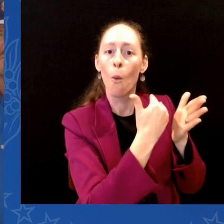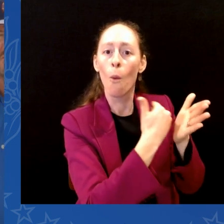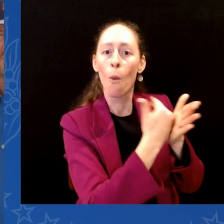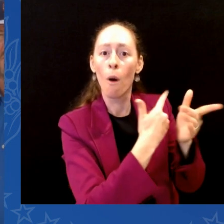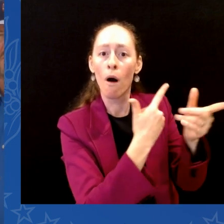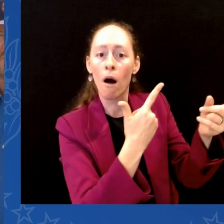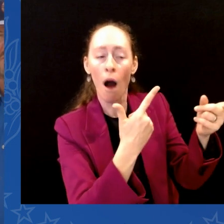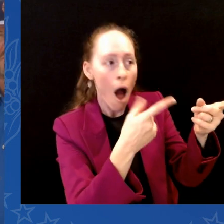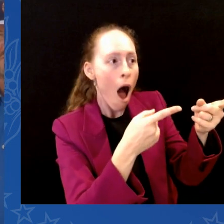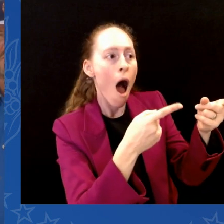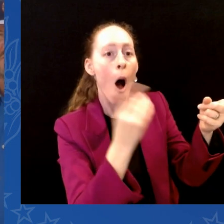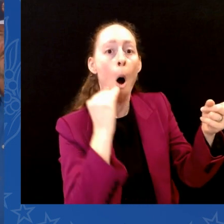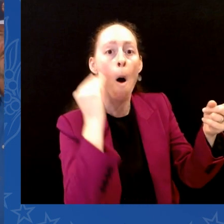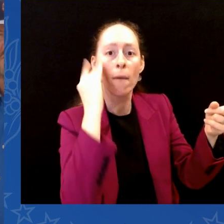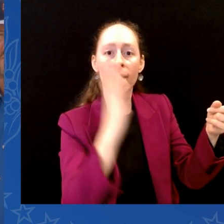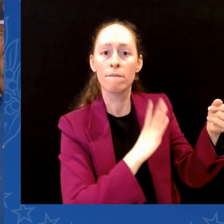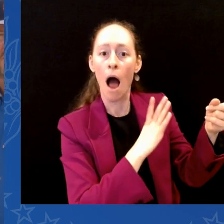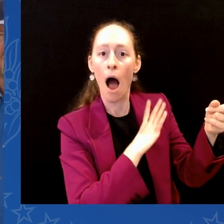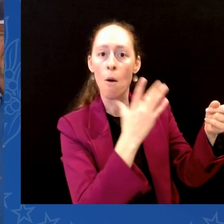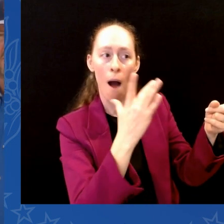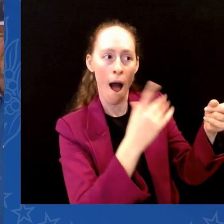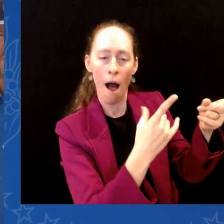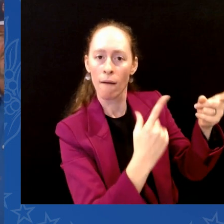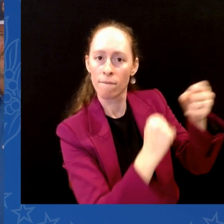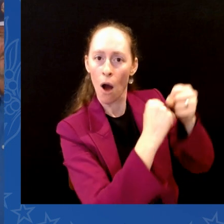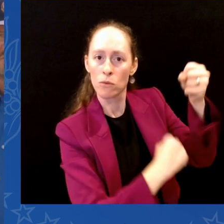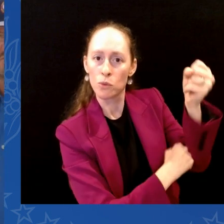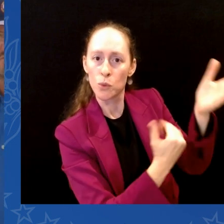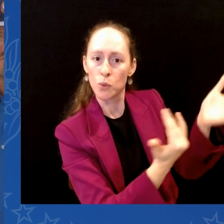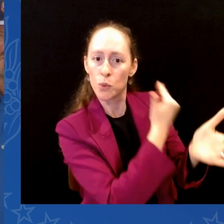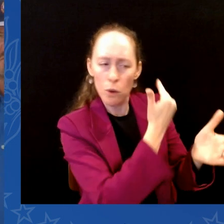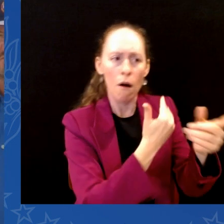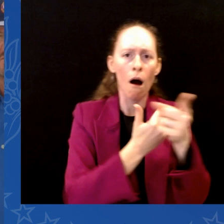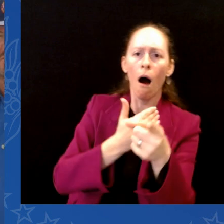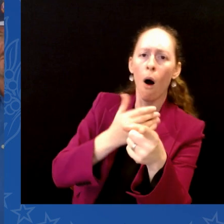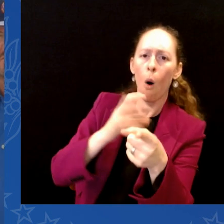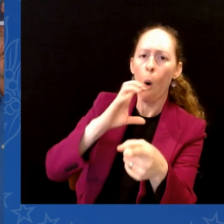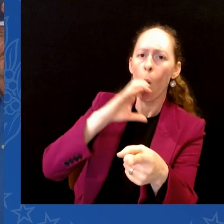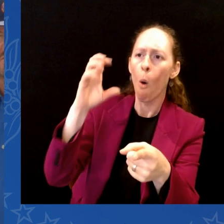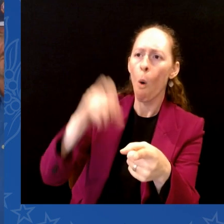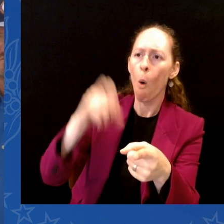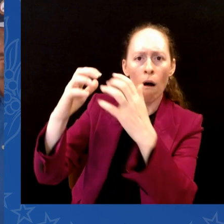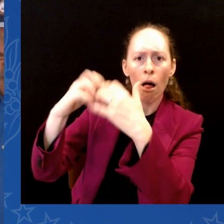We can build to withstand the kind of things that you're -- we see -- that you've faced of late.